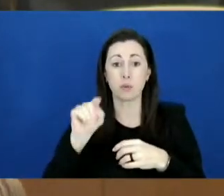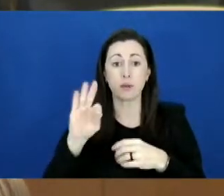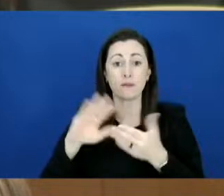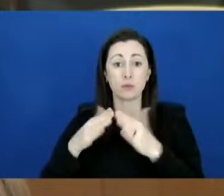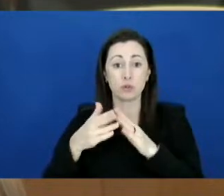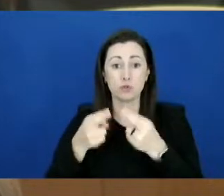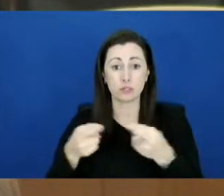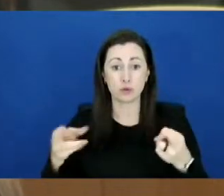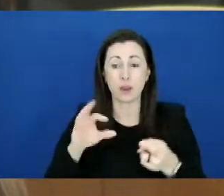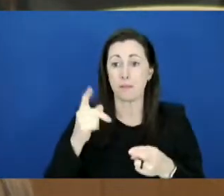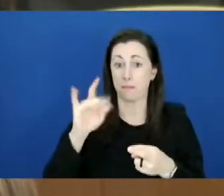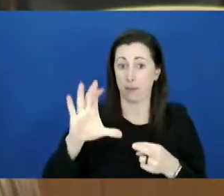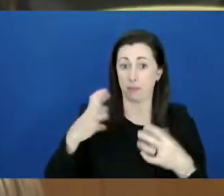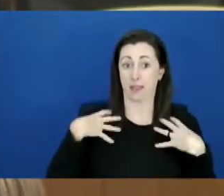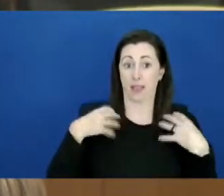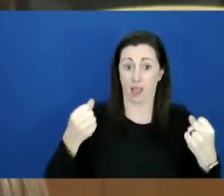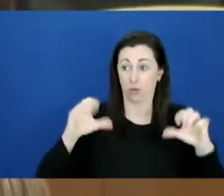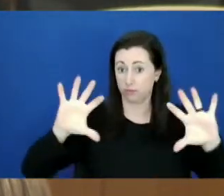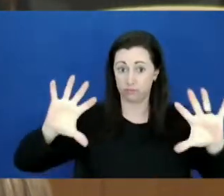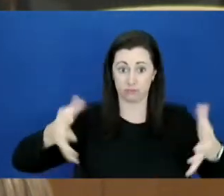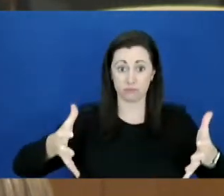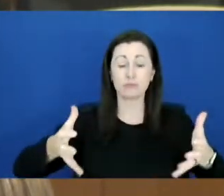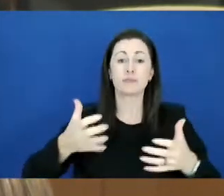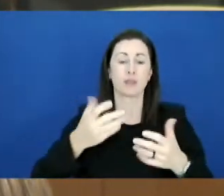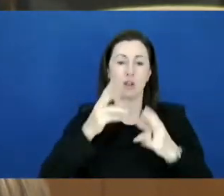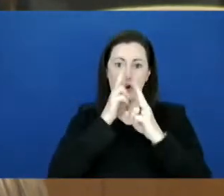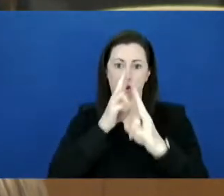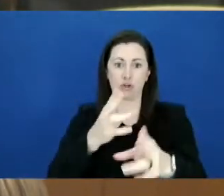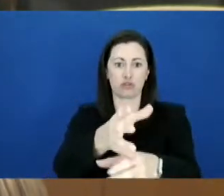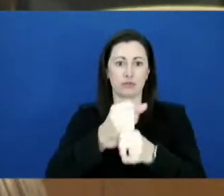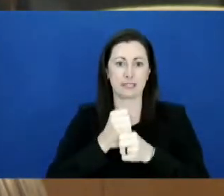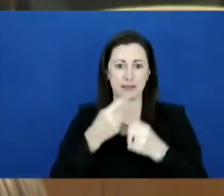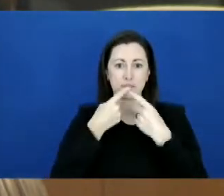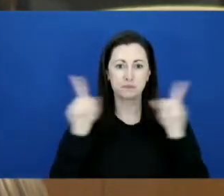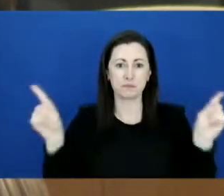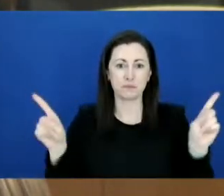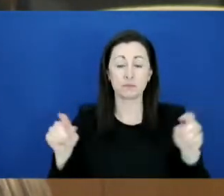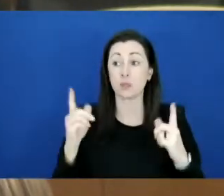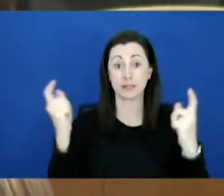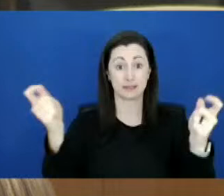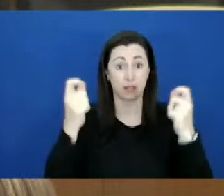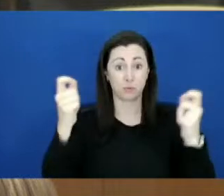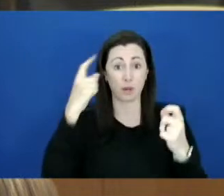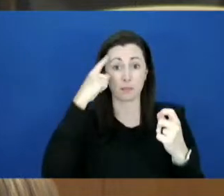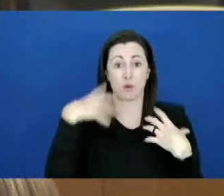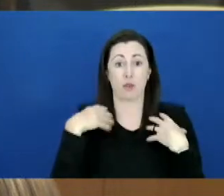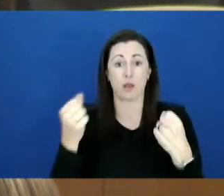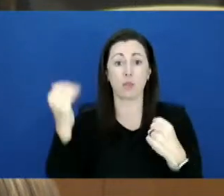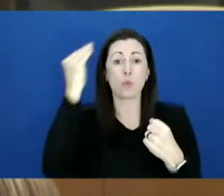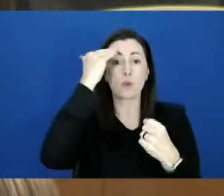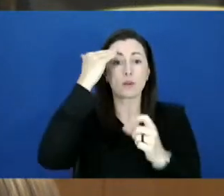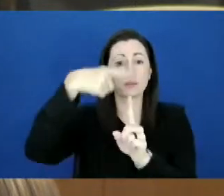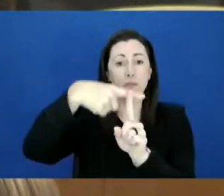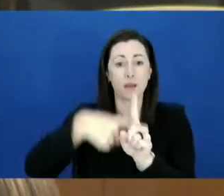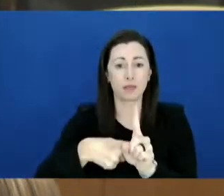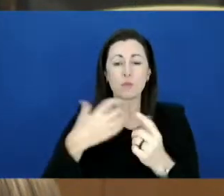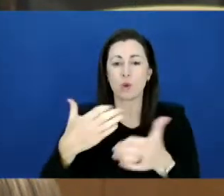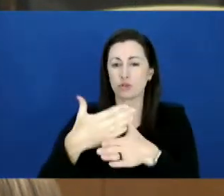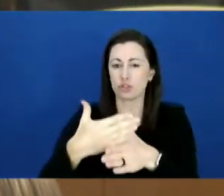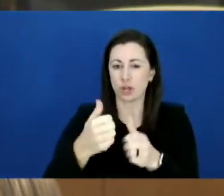JUSTICE SERVICES, THE DEPARTMENT OF COMMUNITY RESOURCES, AND PUBLIC HEALTH, IT IS OUR HONOR TO RECEIVE THIS PROCLAMATION